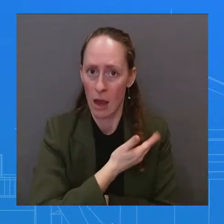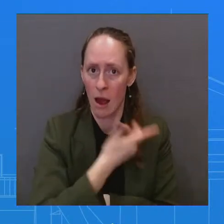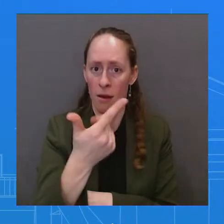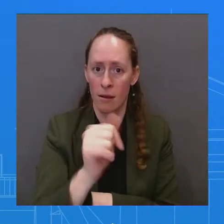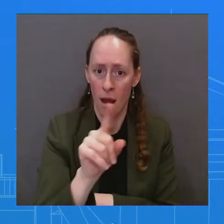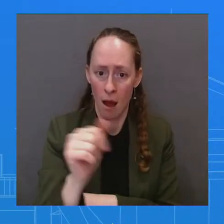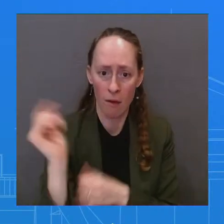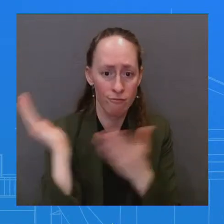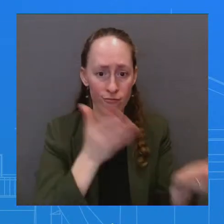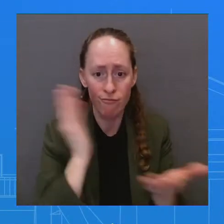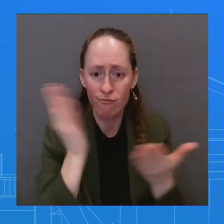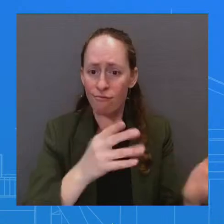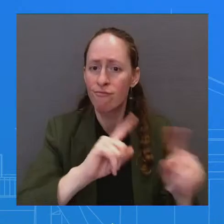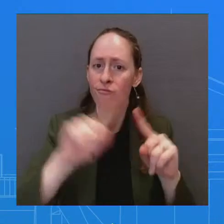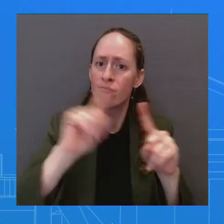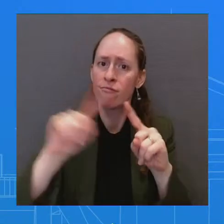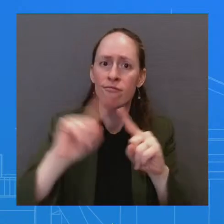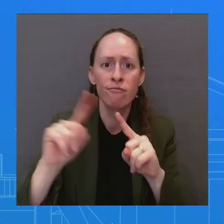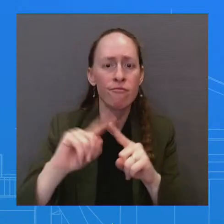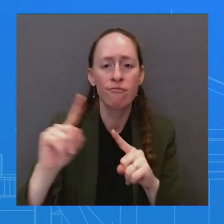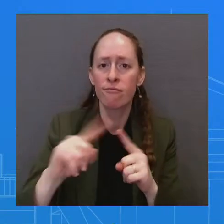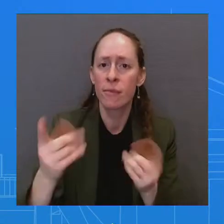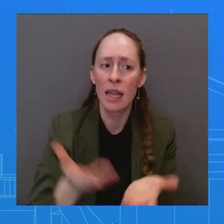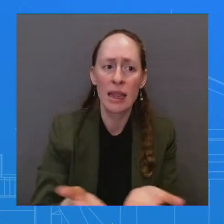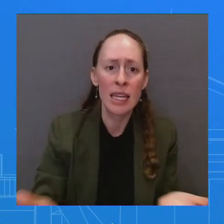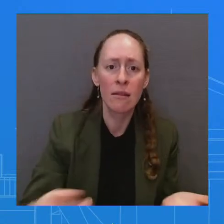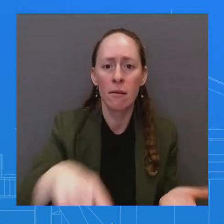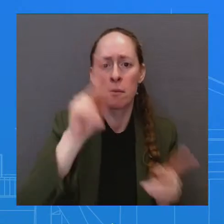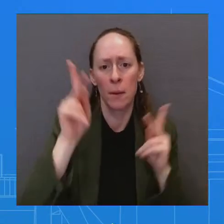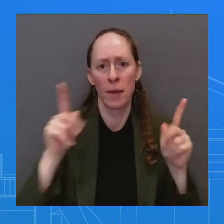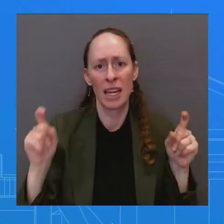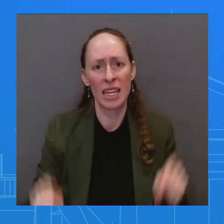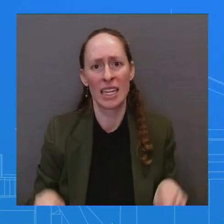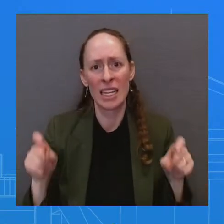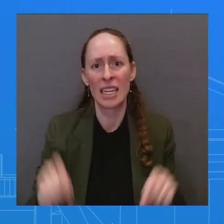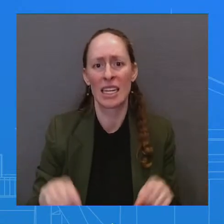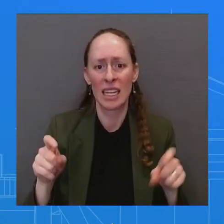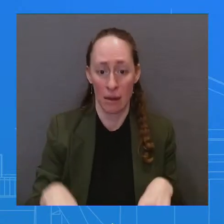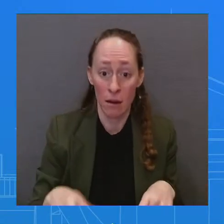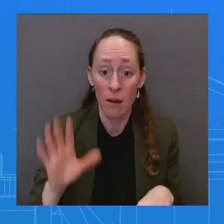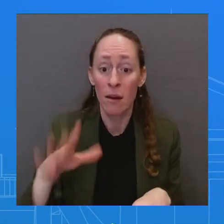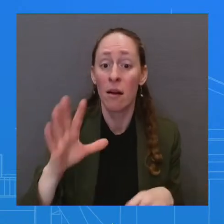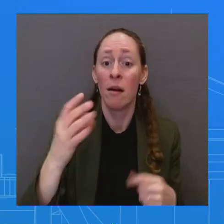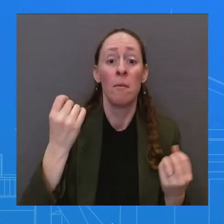since the 7th of October. This brings the total number of trucks of aid and assistance,